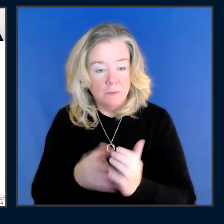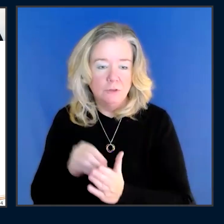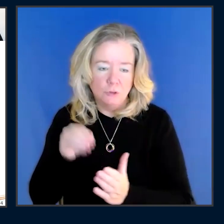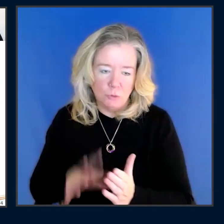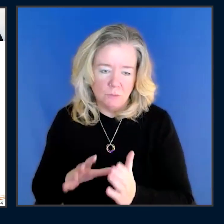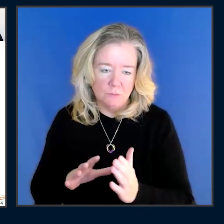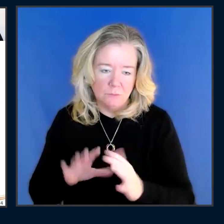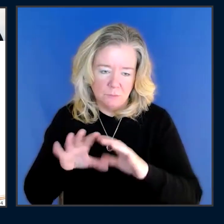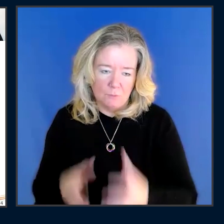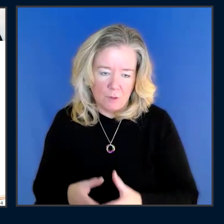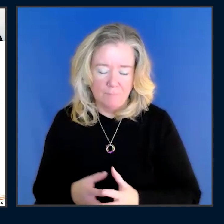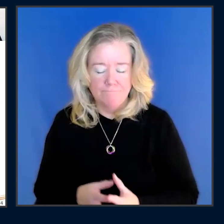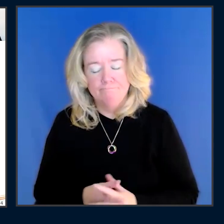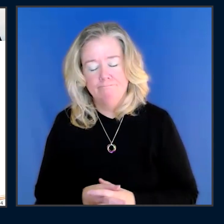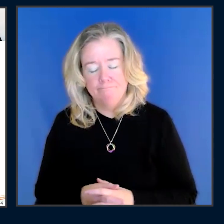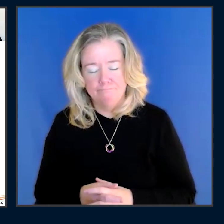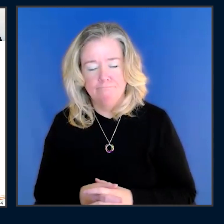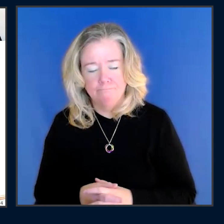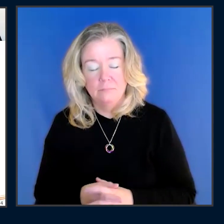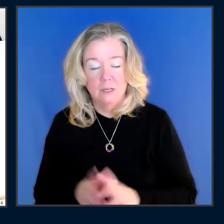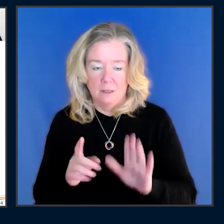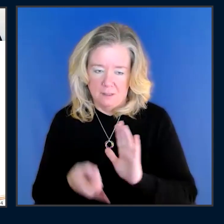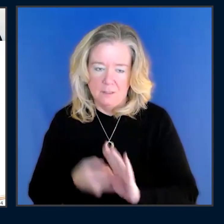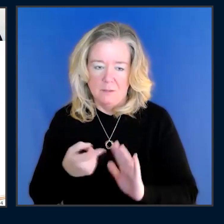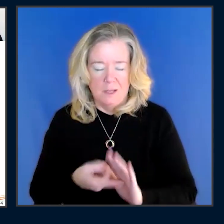that will help the student overall.